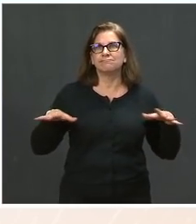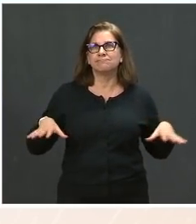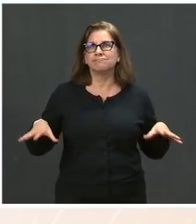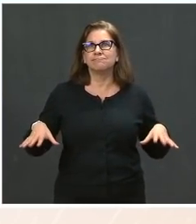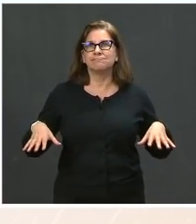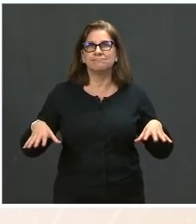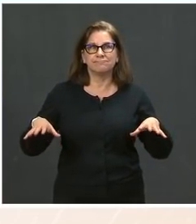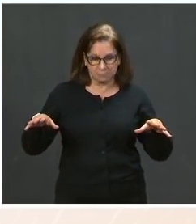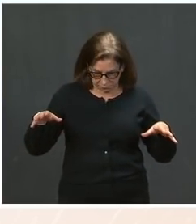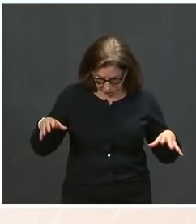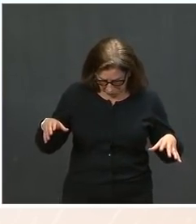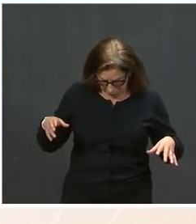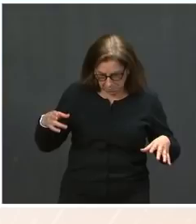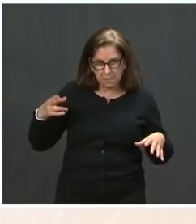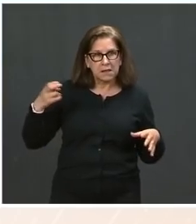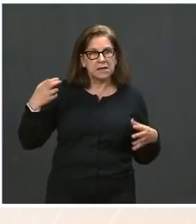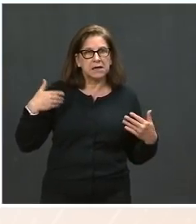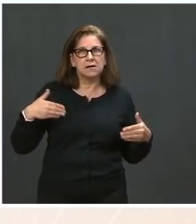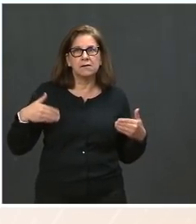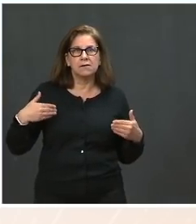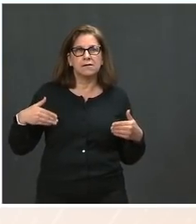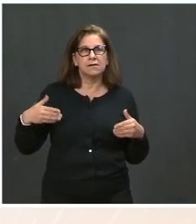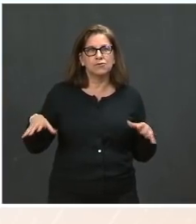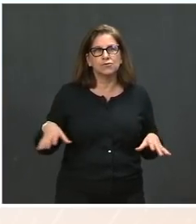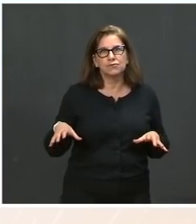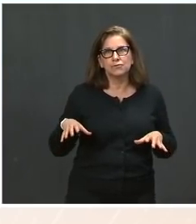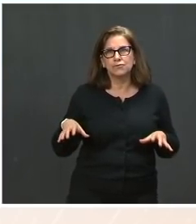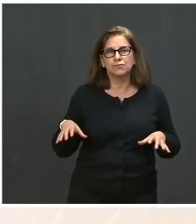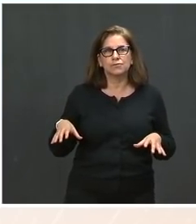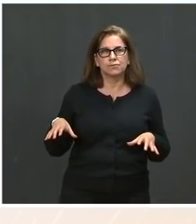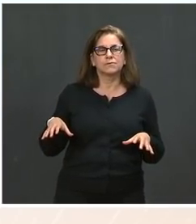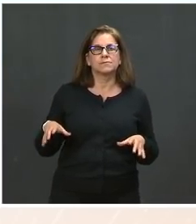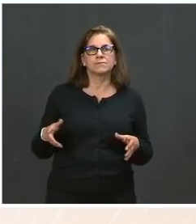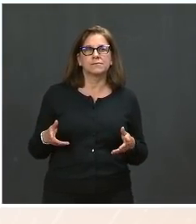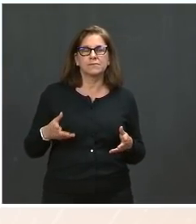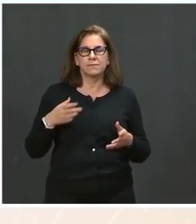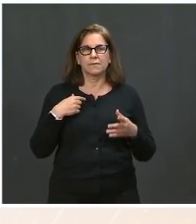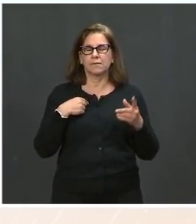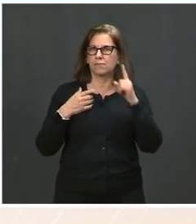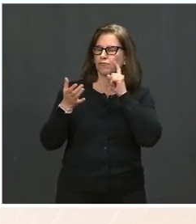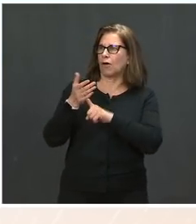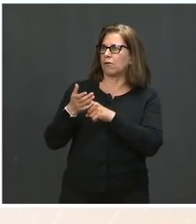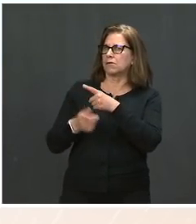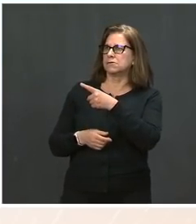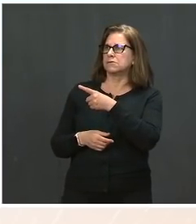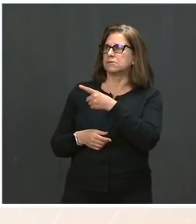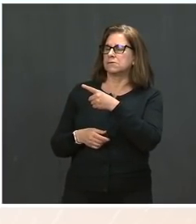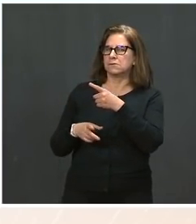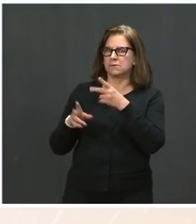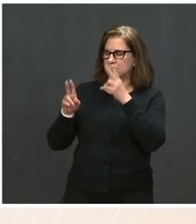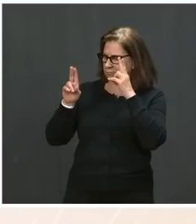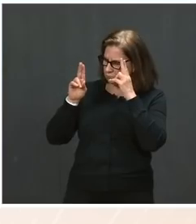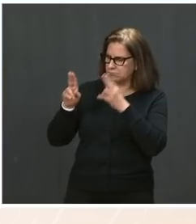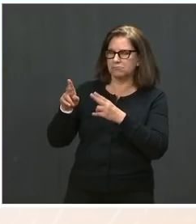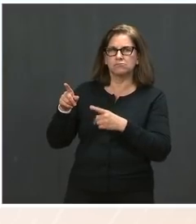And the President recognizes that, and he has a huge respect and value for the role that they have played. That's why they were here today.